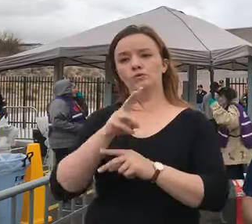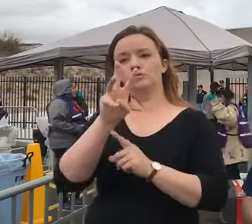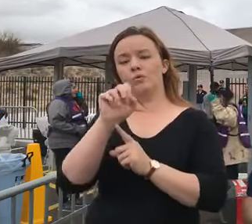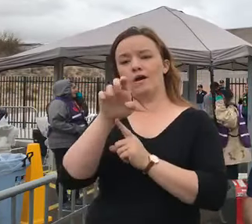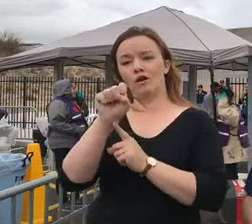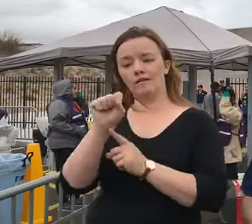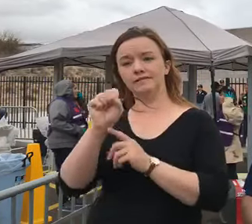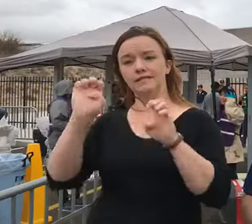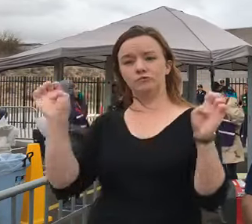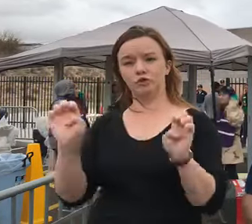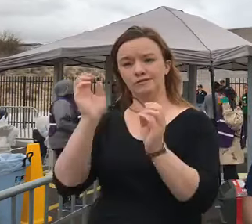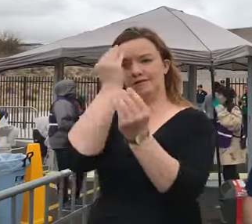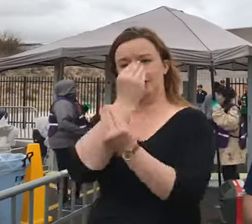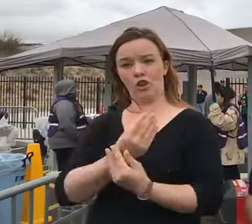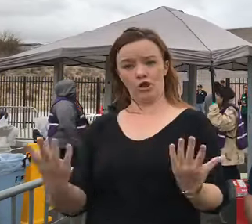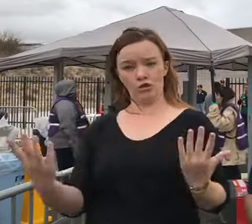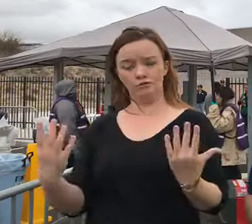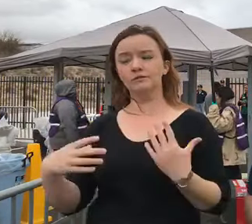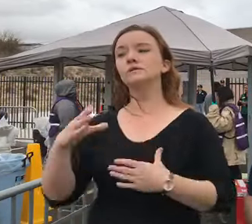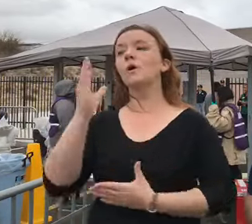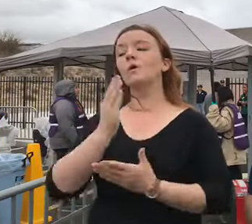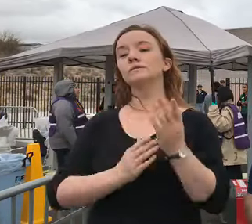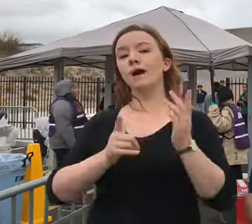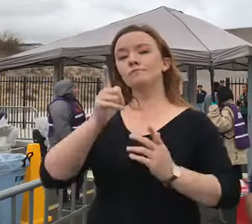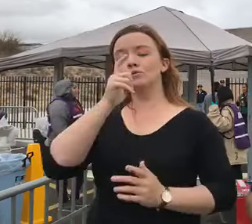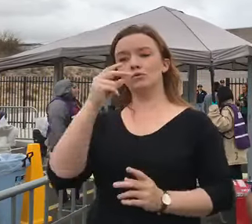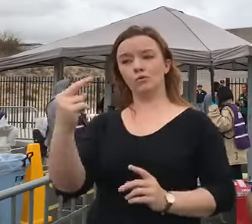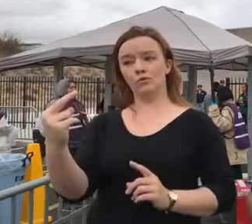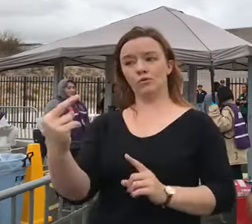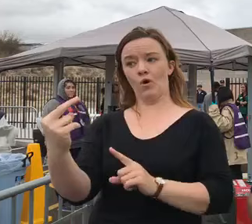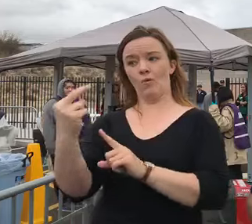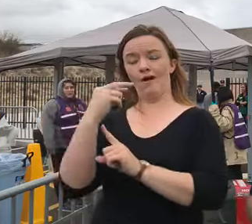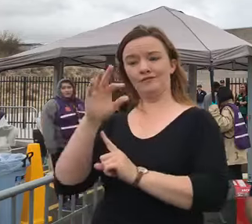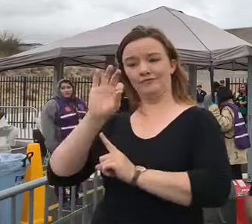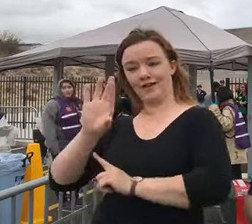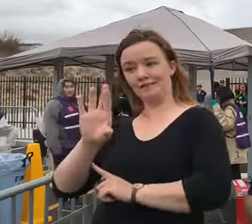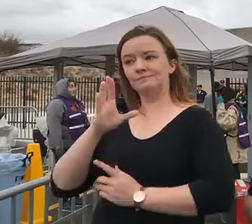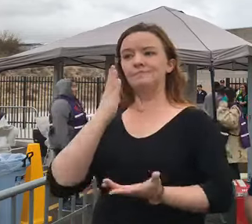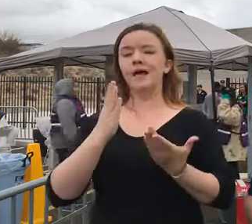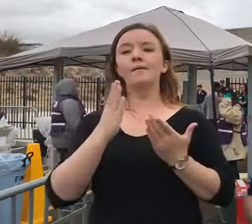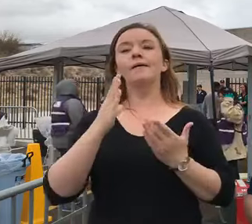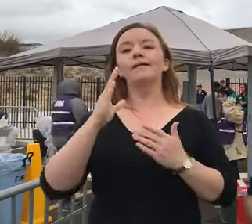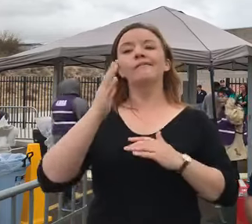what some of you some of the people watching this may have gotten on their phones. If you've ever gotten a dust storm warning or